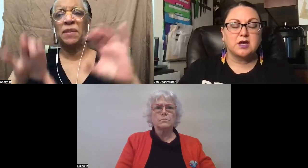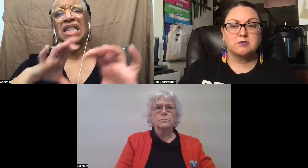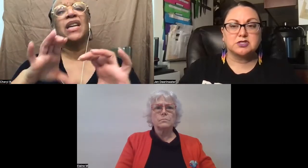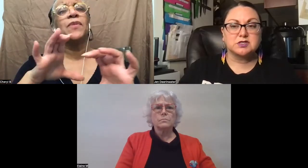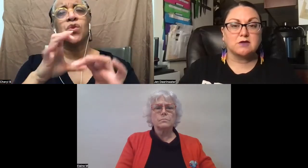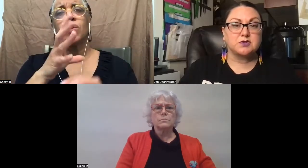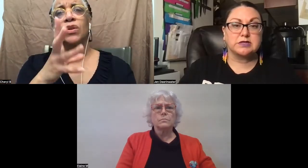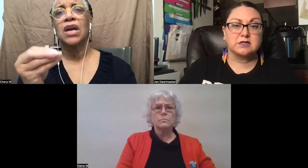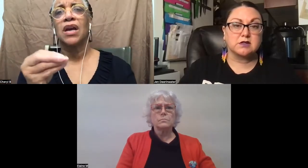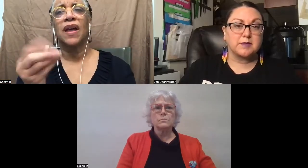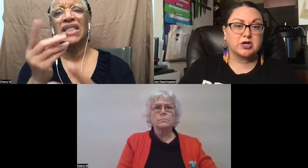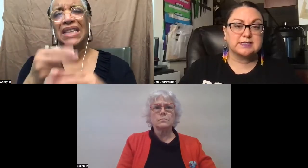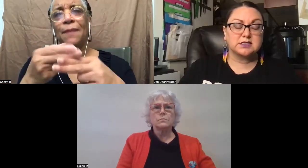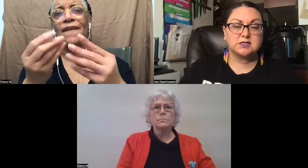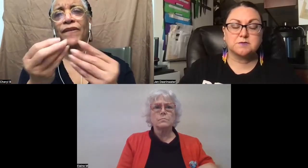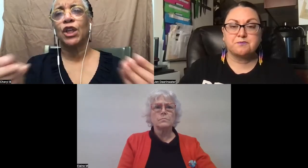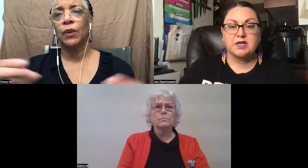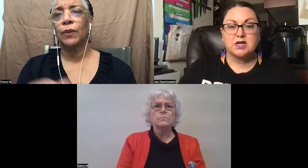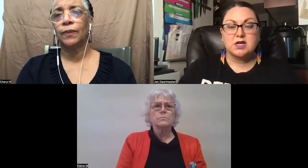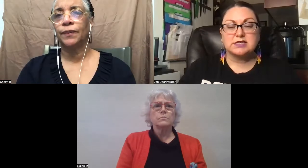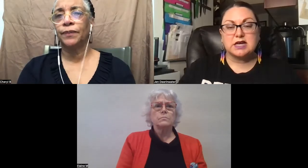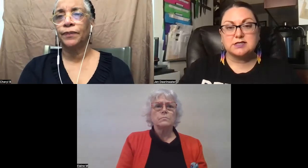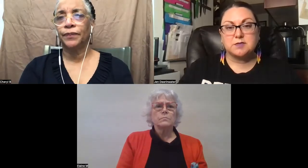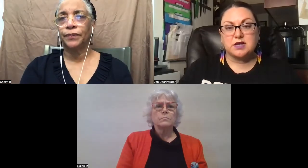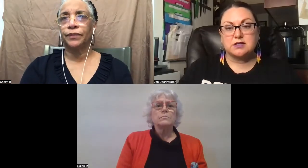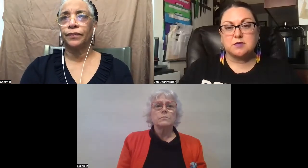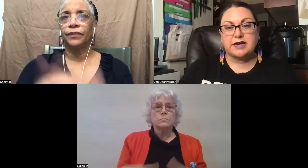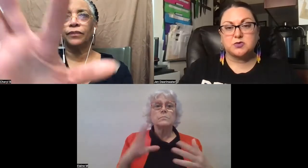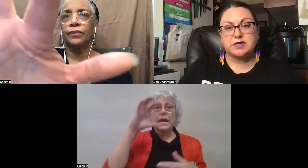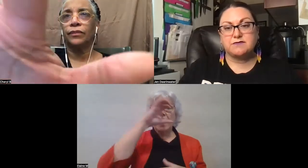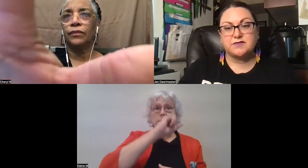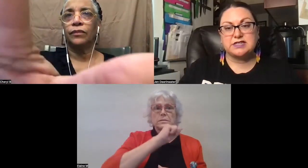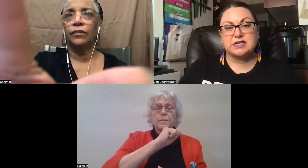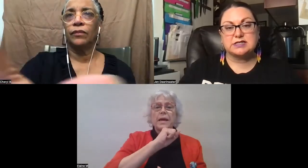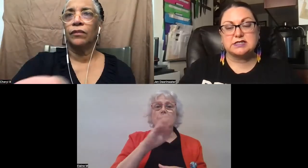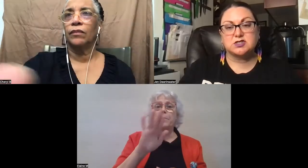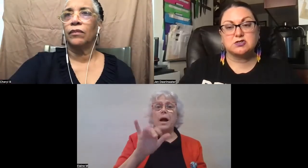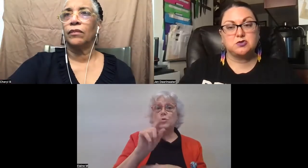Which is all fueling the climate crisis. It is estimated by 2050, at least 200